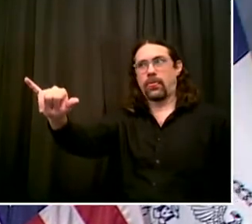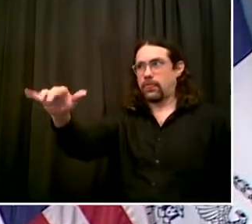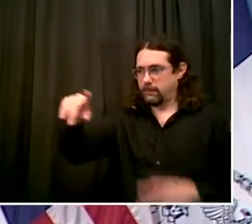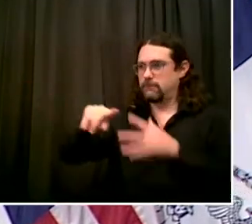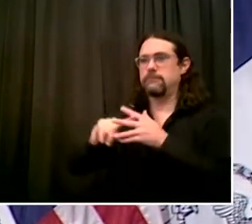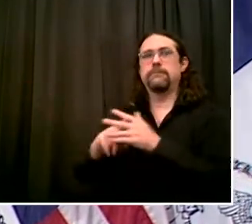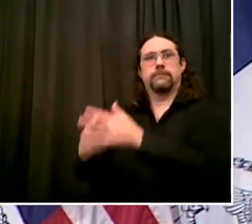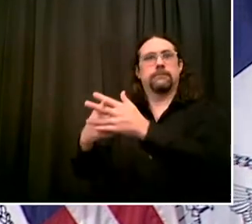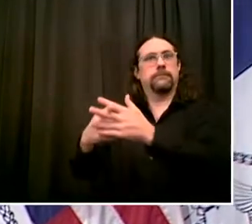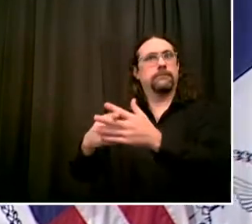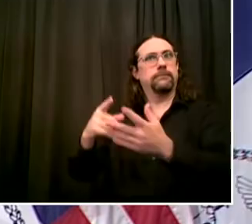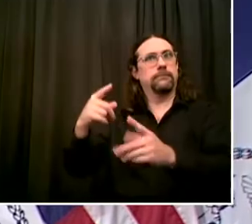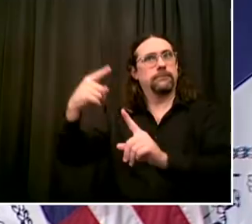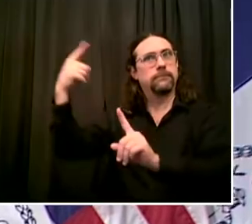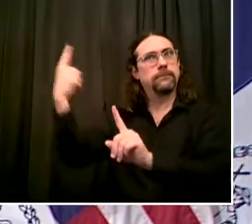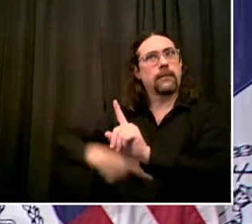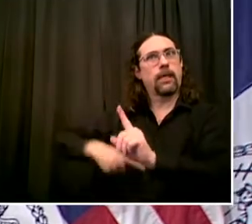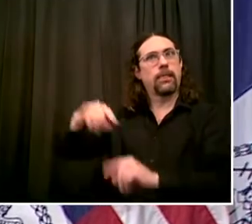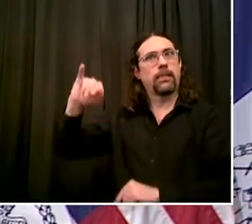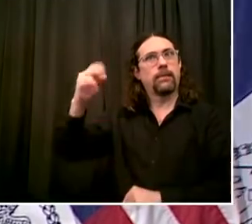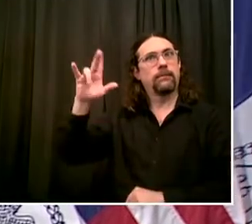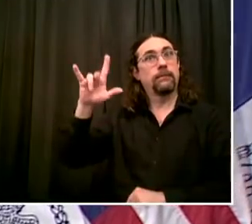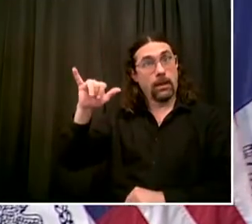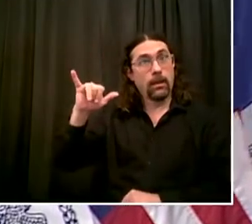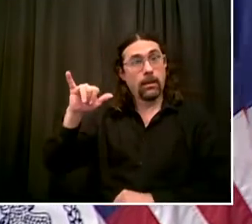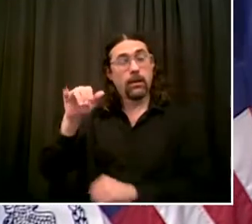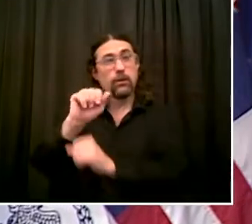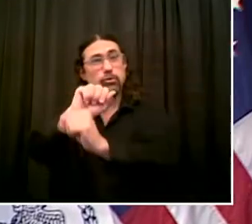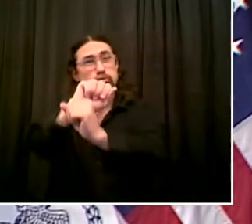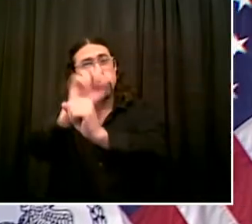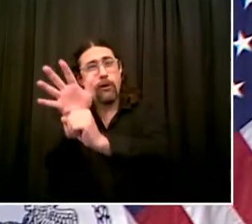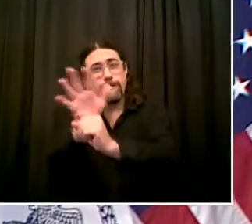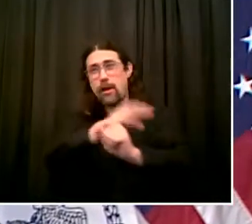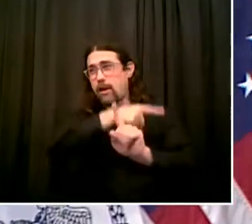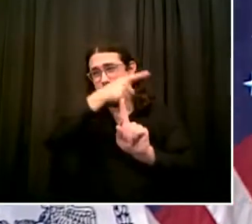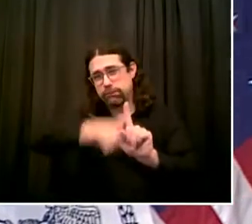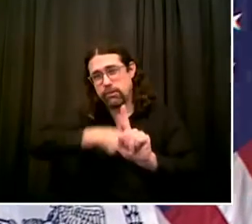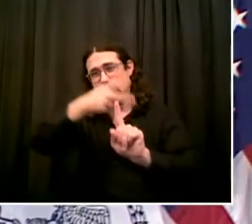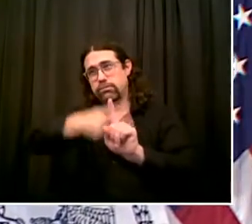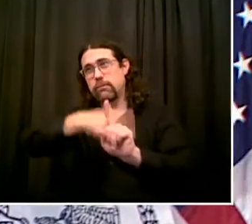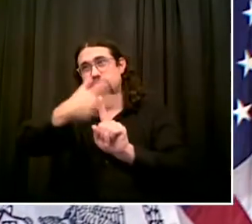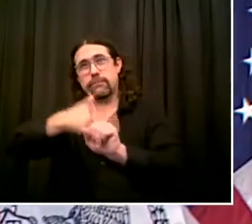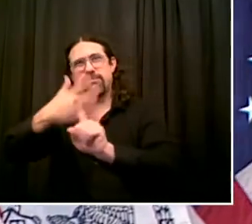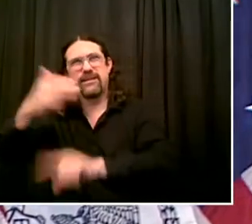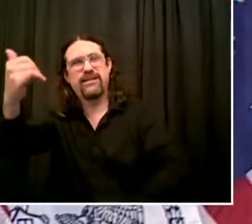GOOD MORNING EVERYONE. IT IS HARD TO BELIEVE WE ARE NOW IN THE MONTH OF JULY. NOW BEGINNING